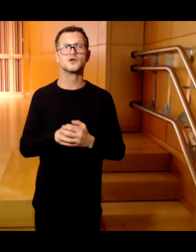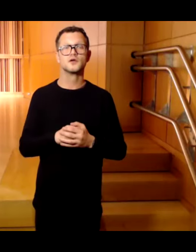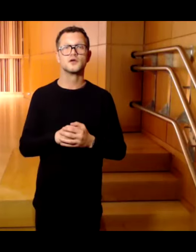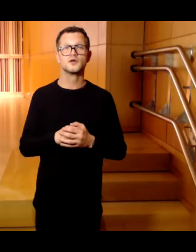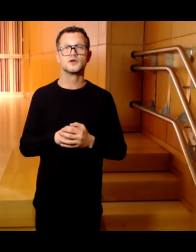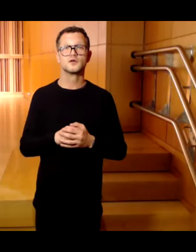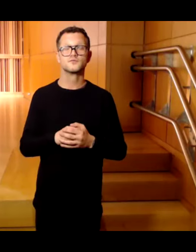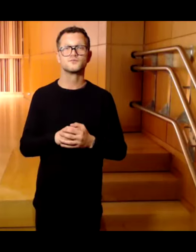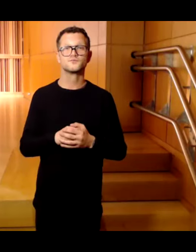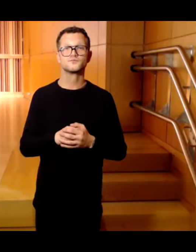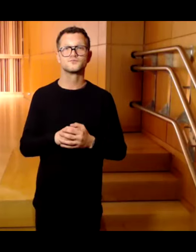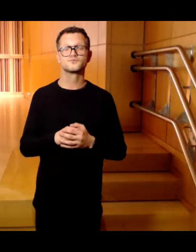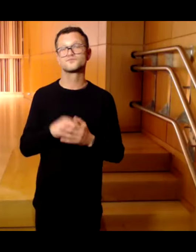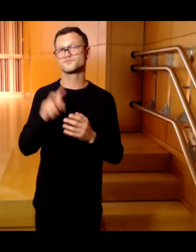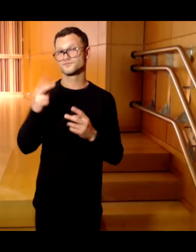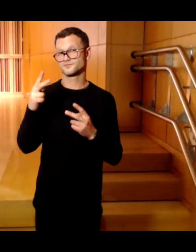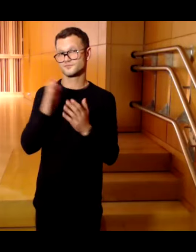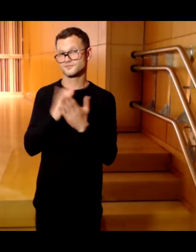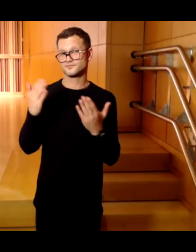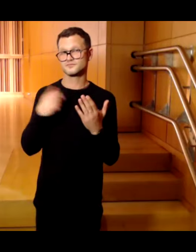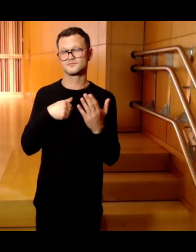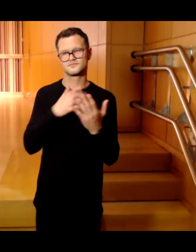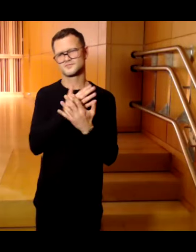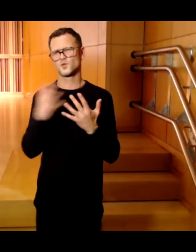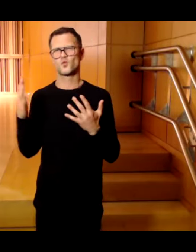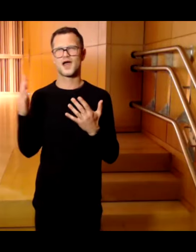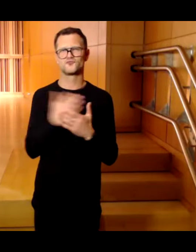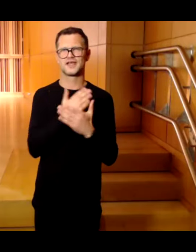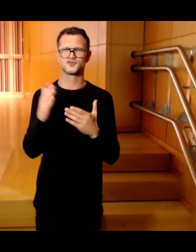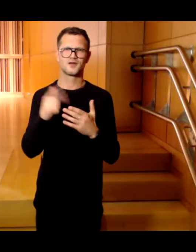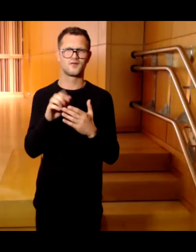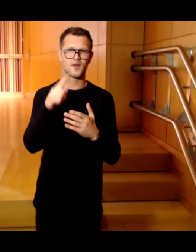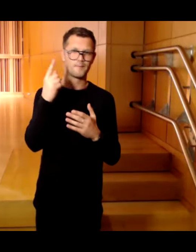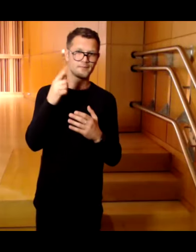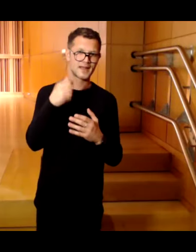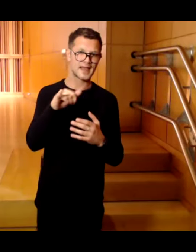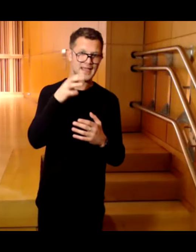I also think about Robert's past blazing second book, The Wide-Ranging Black Gay Men Essays, for which Samuel.